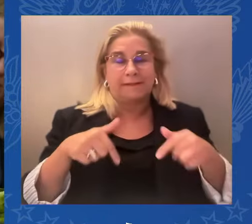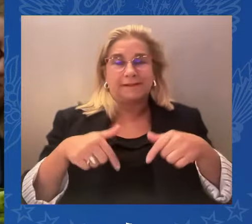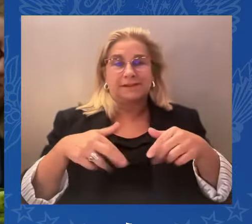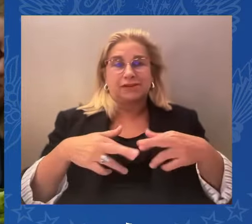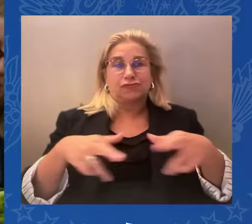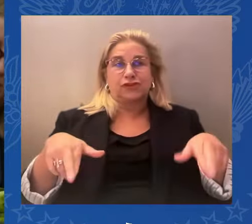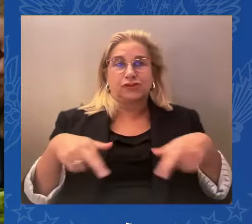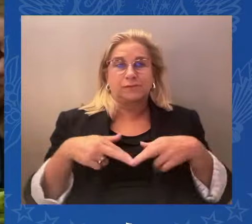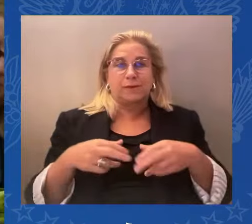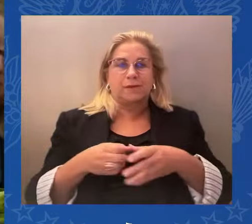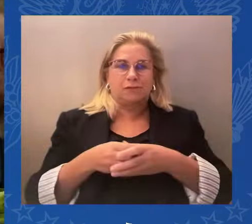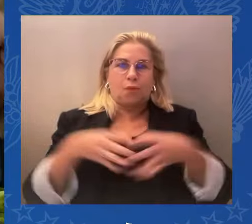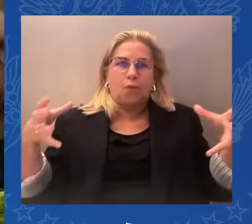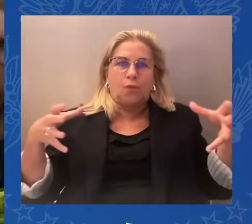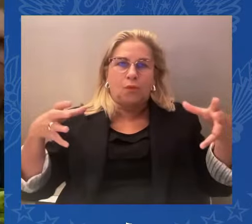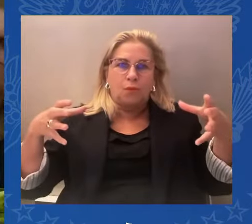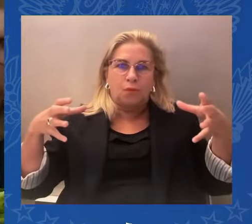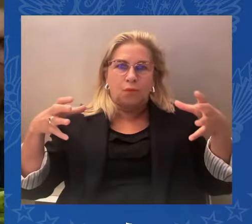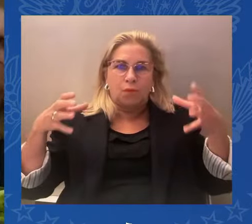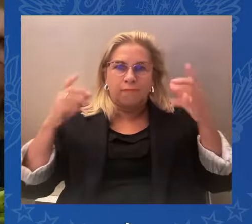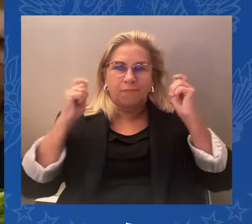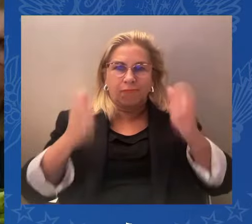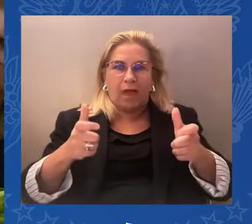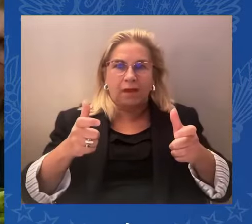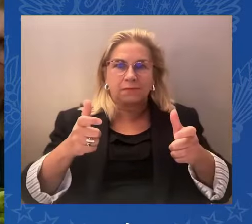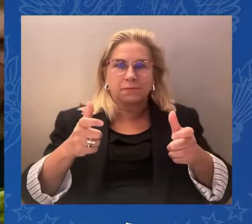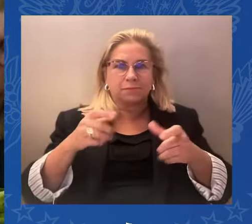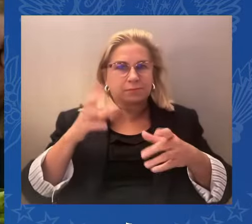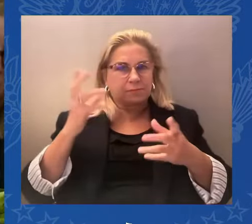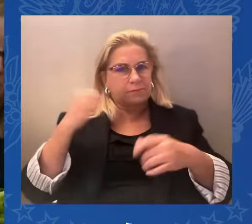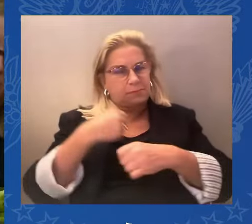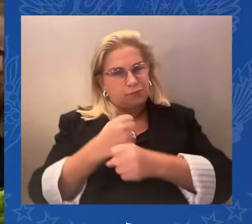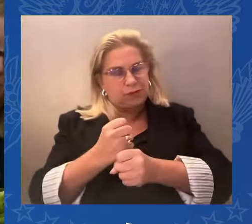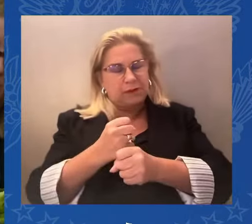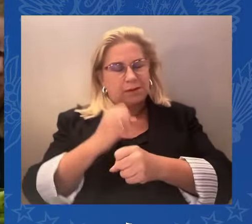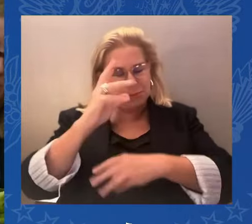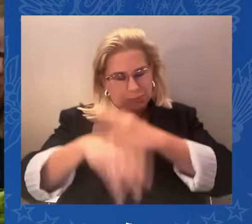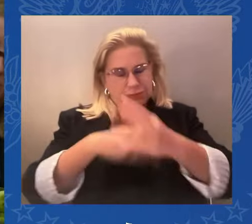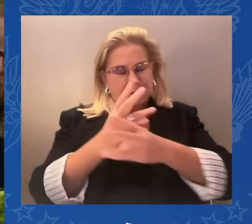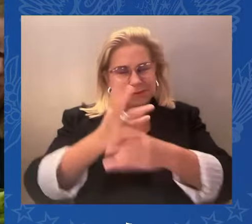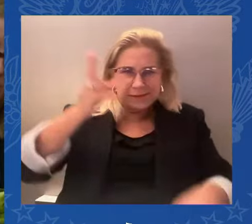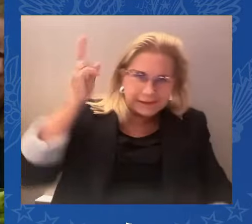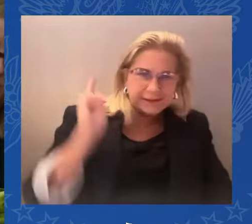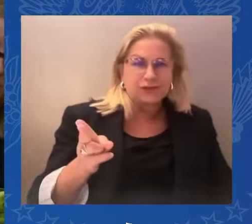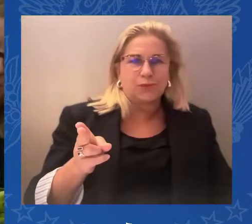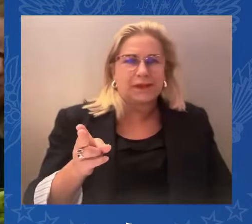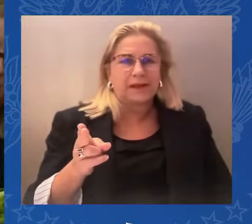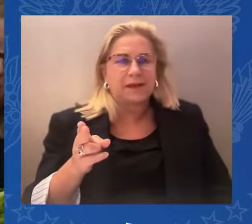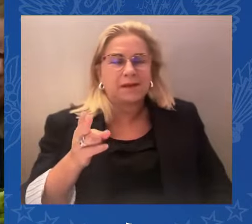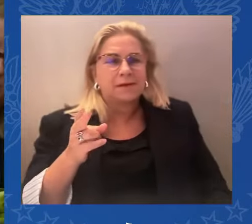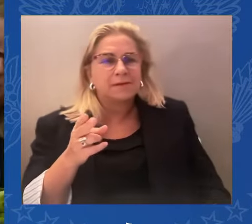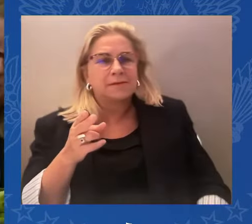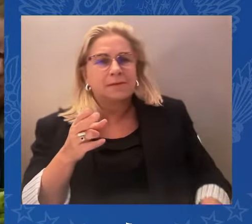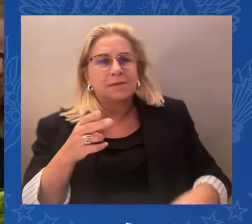With that comes enormous opportunity but also comes some challenges.